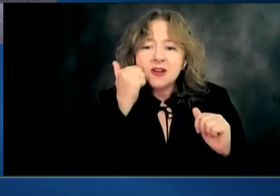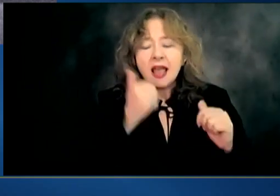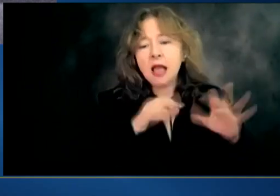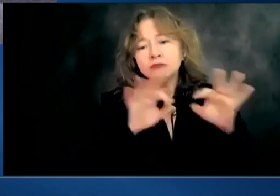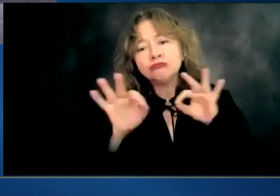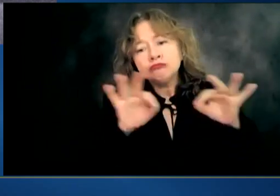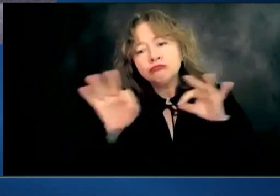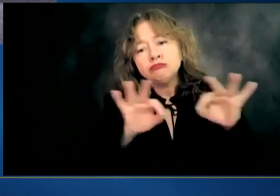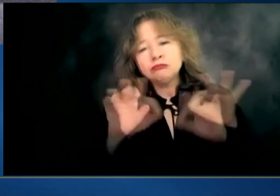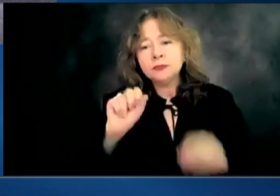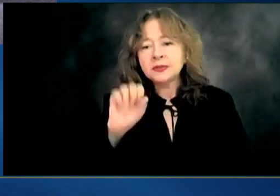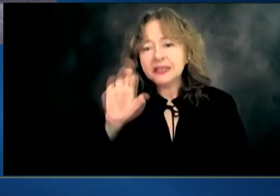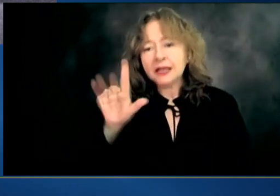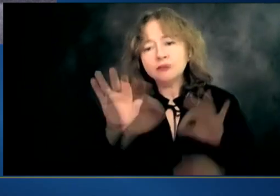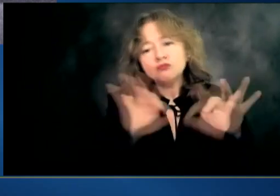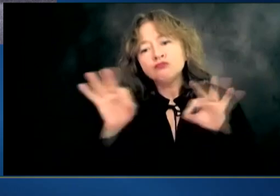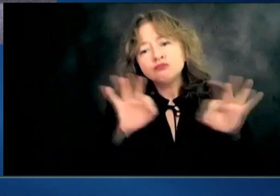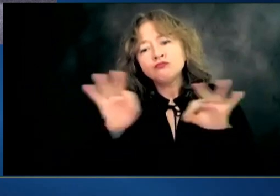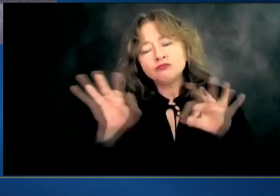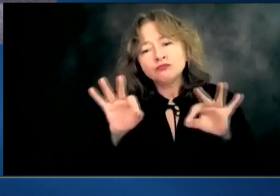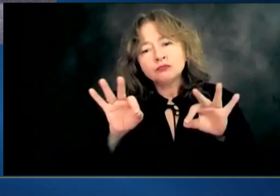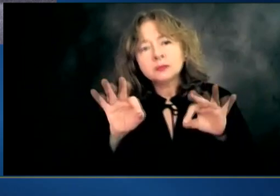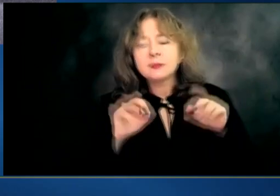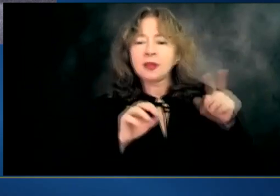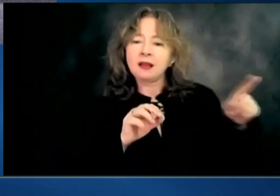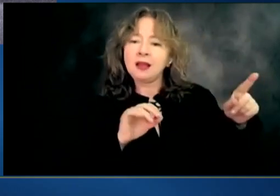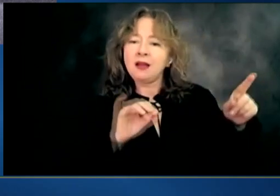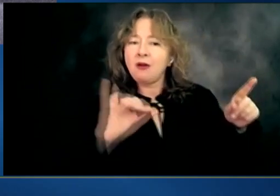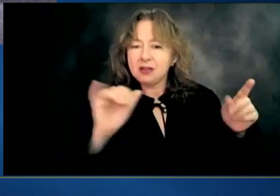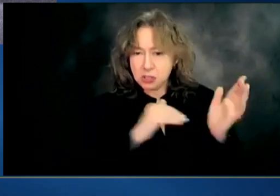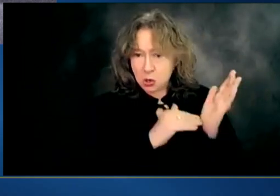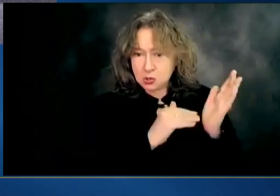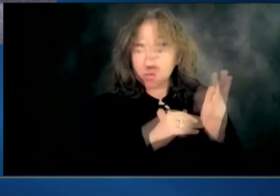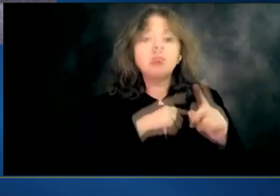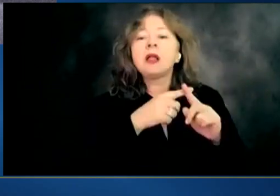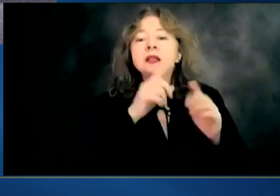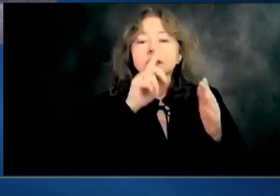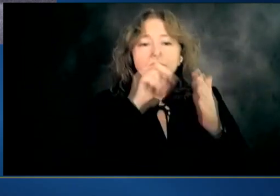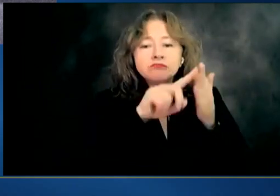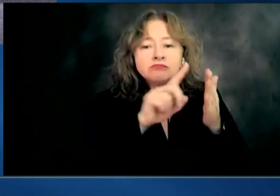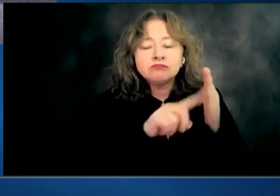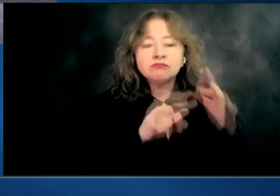Now, he was also an investigator on the hydroxyurea study, and he would